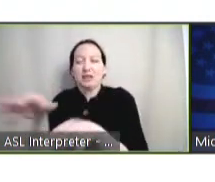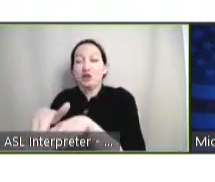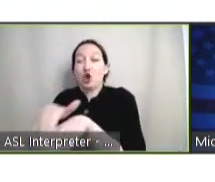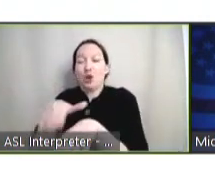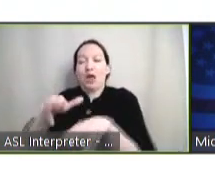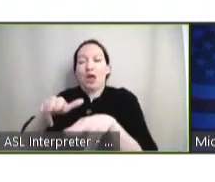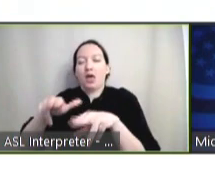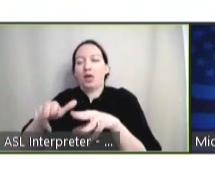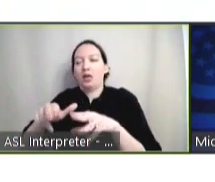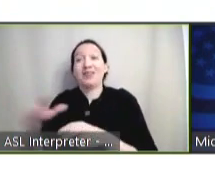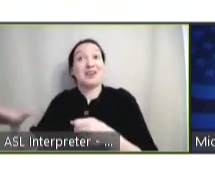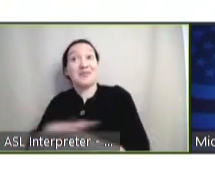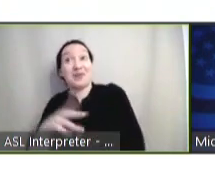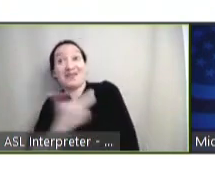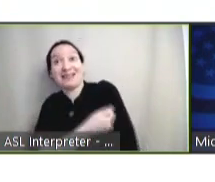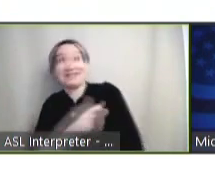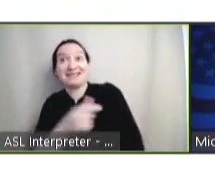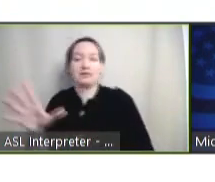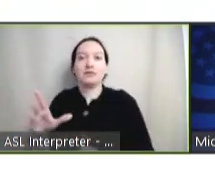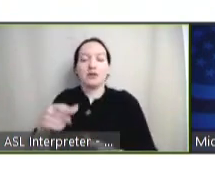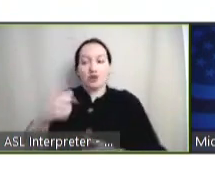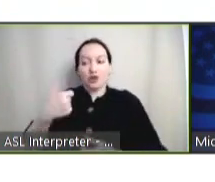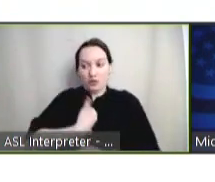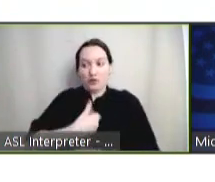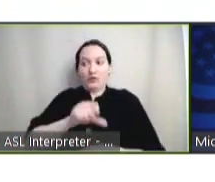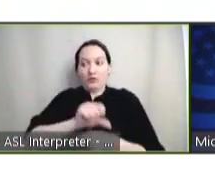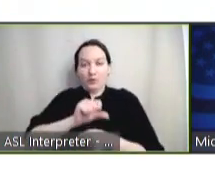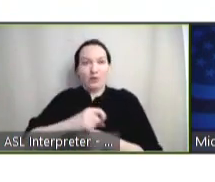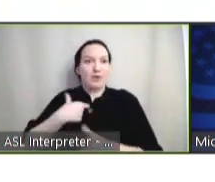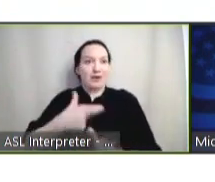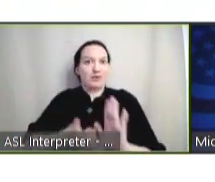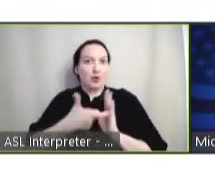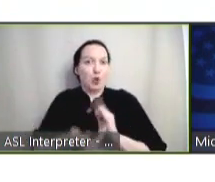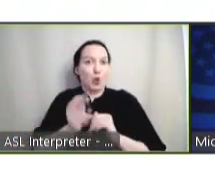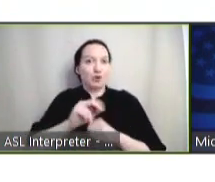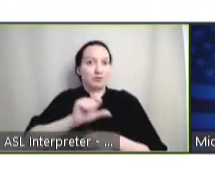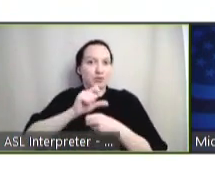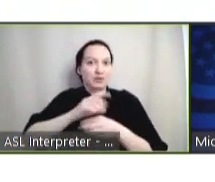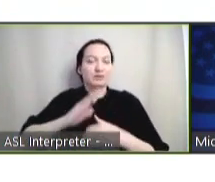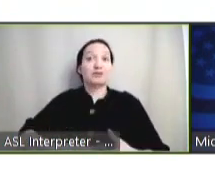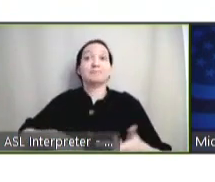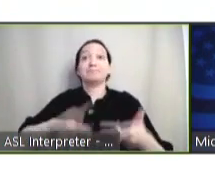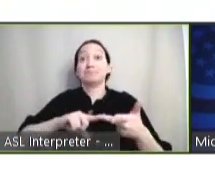You know, as an employer ourselves, we have also required our own employees to be boosted because,